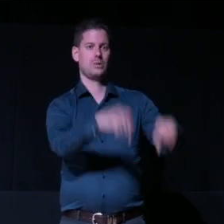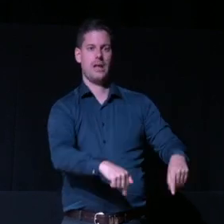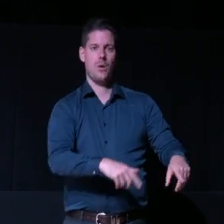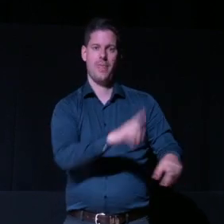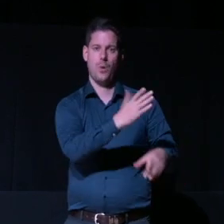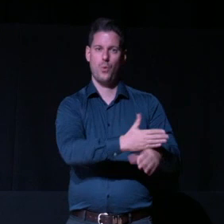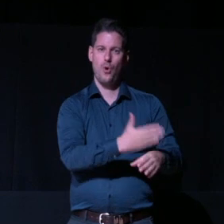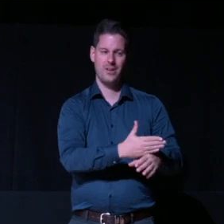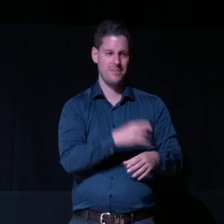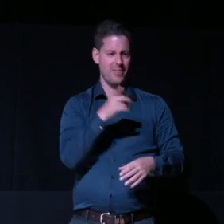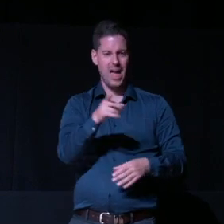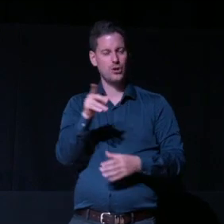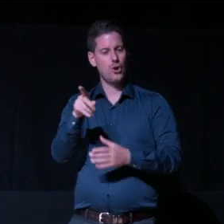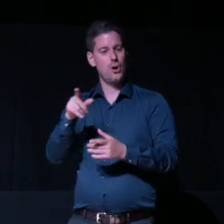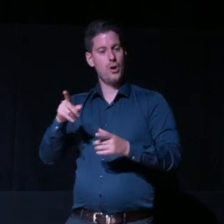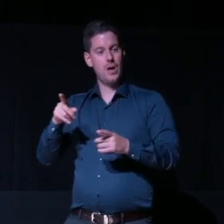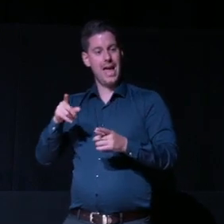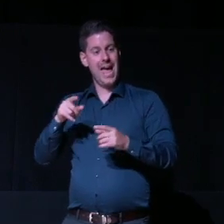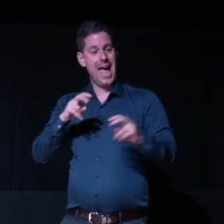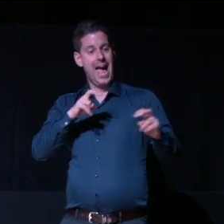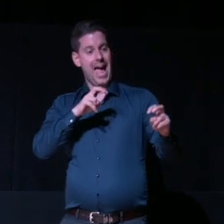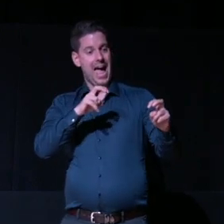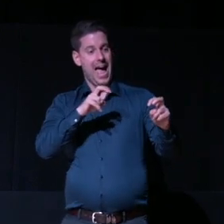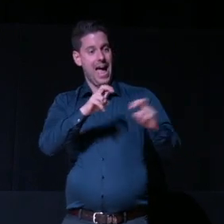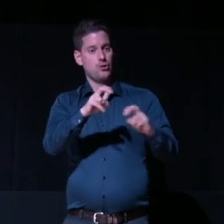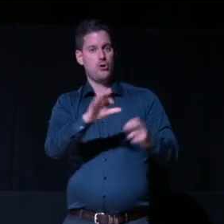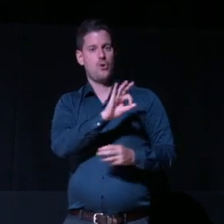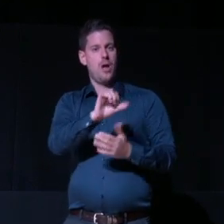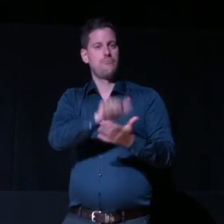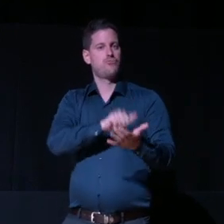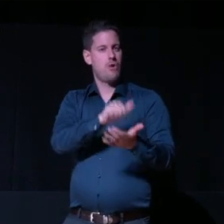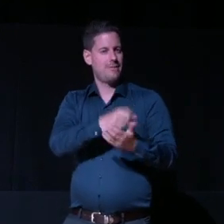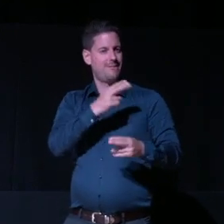disproportionate action perhaps that was taken. I'm only reading this stuff in the news so I wasn't there. I didn't I don't actually